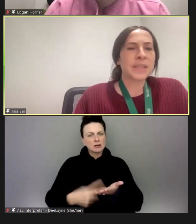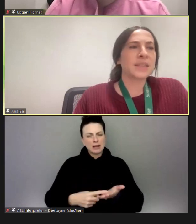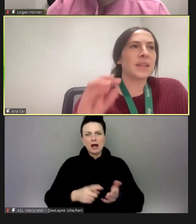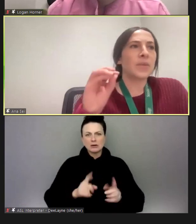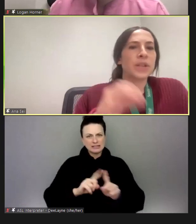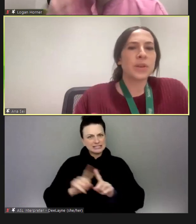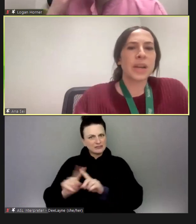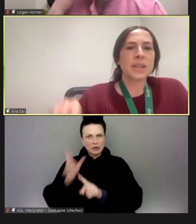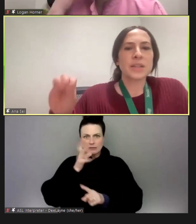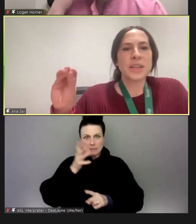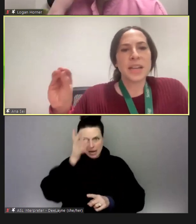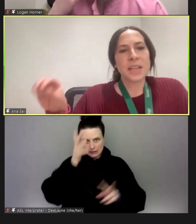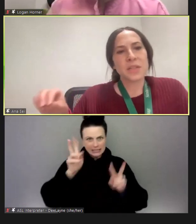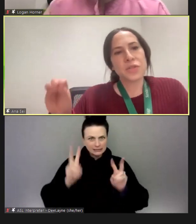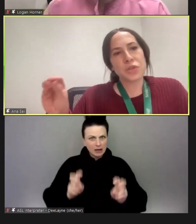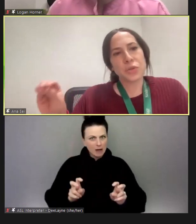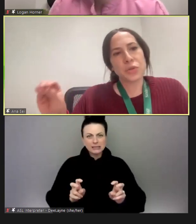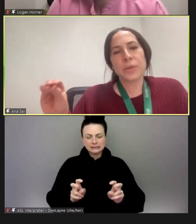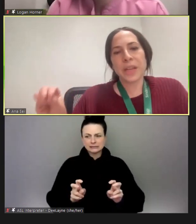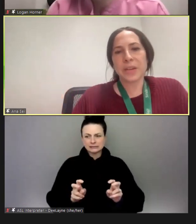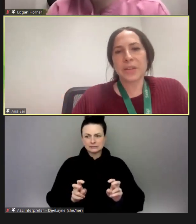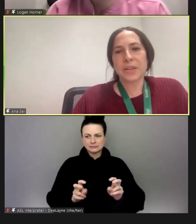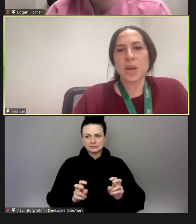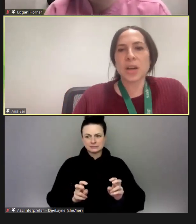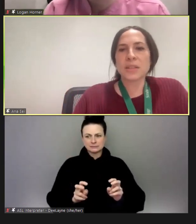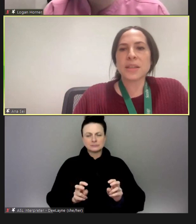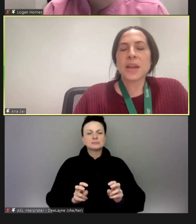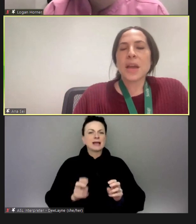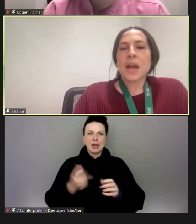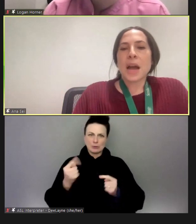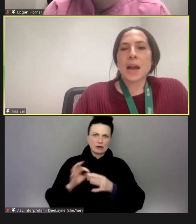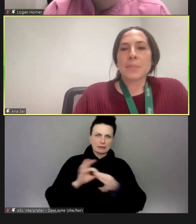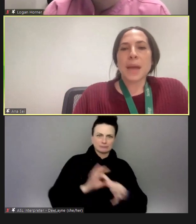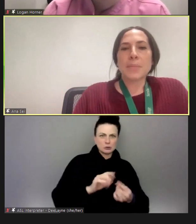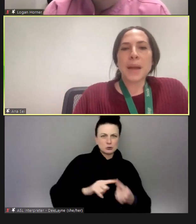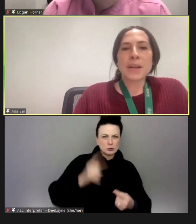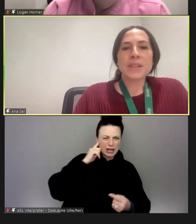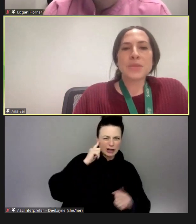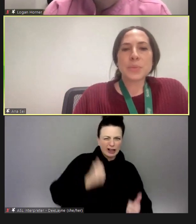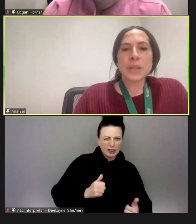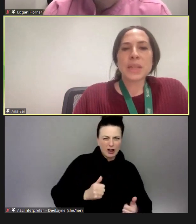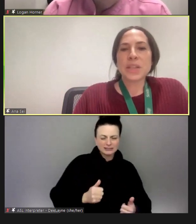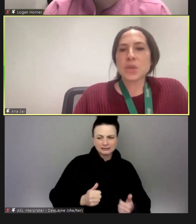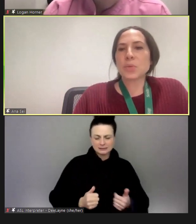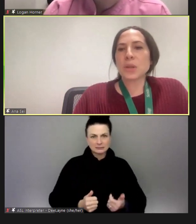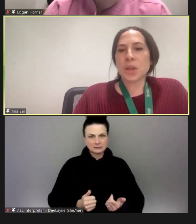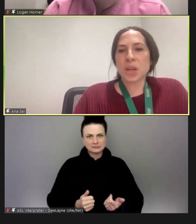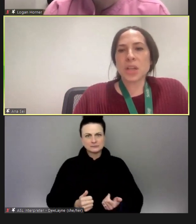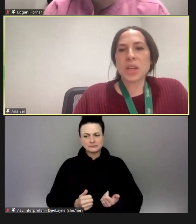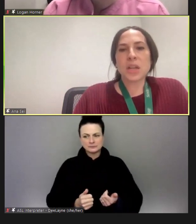and then we try to tie it into hearing